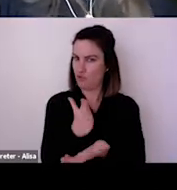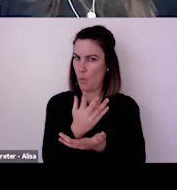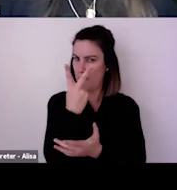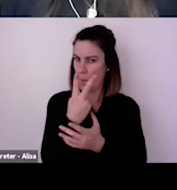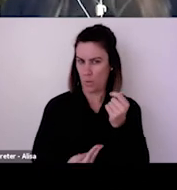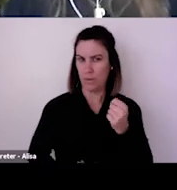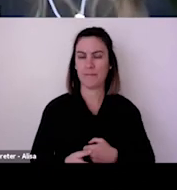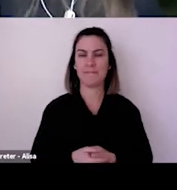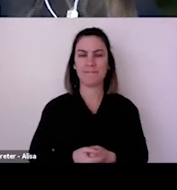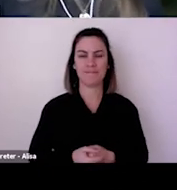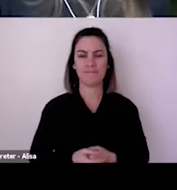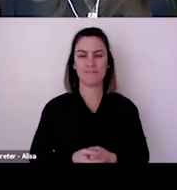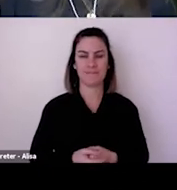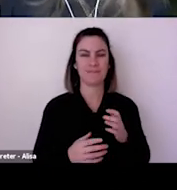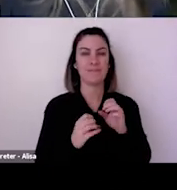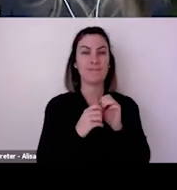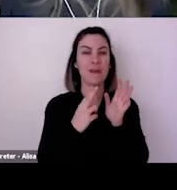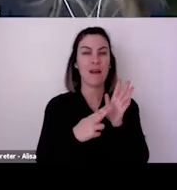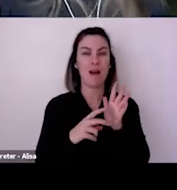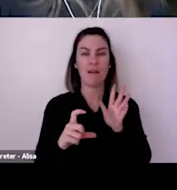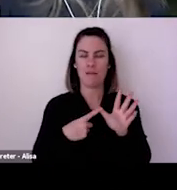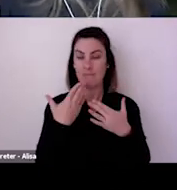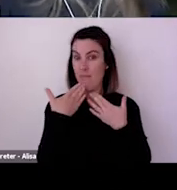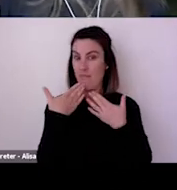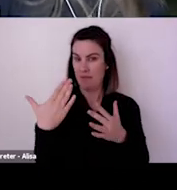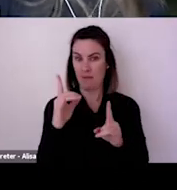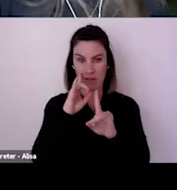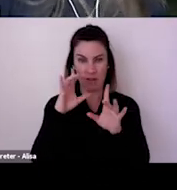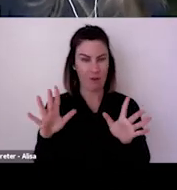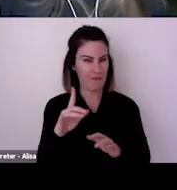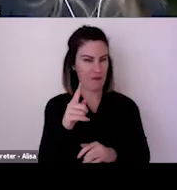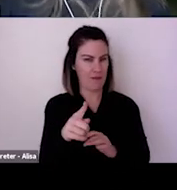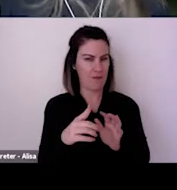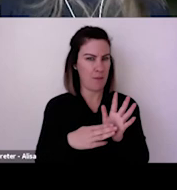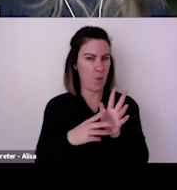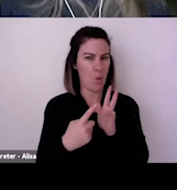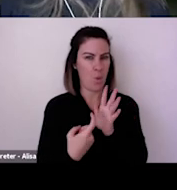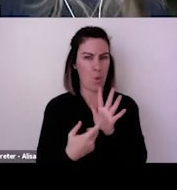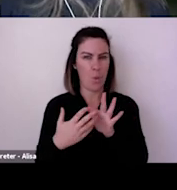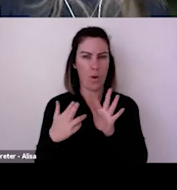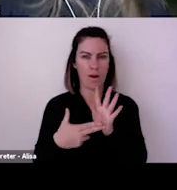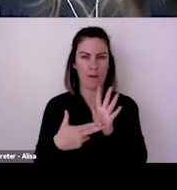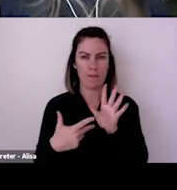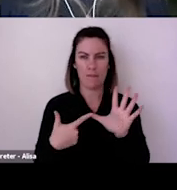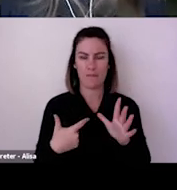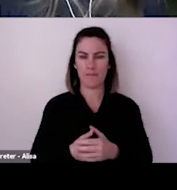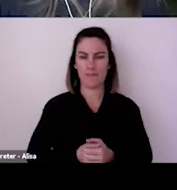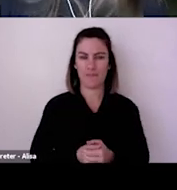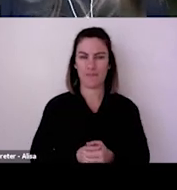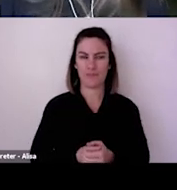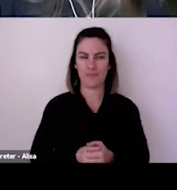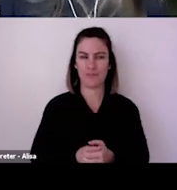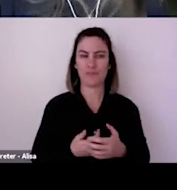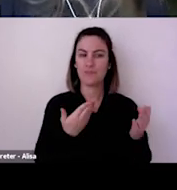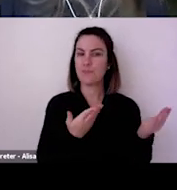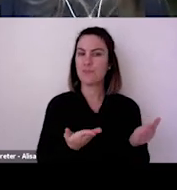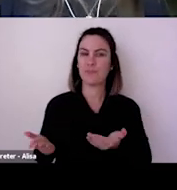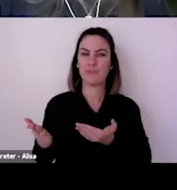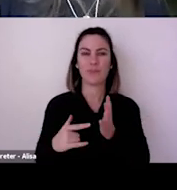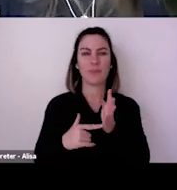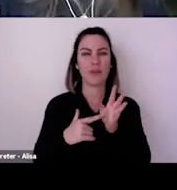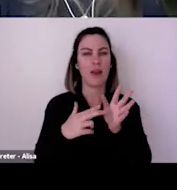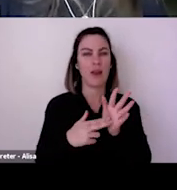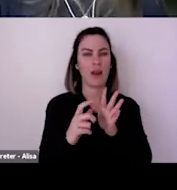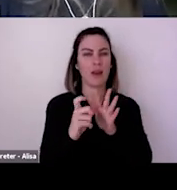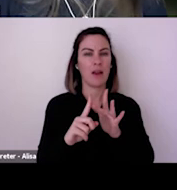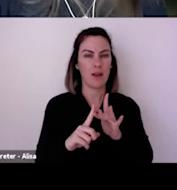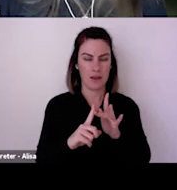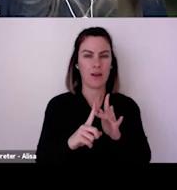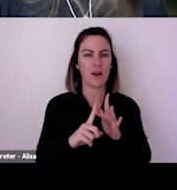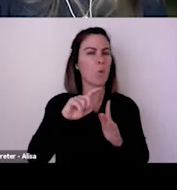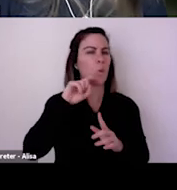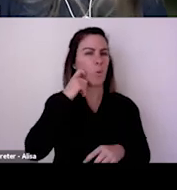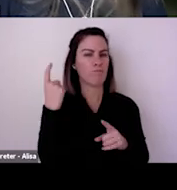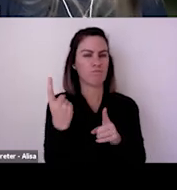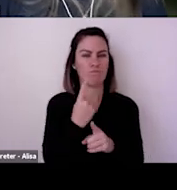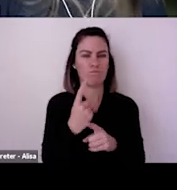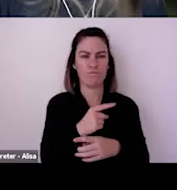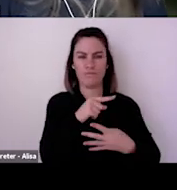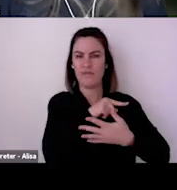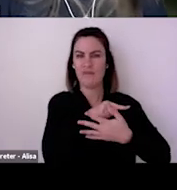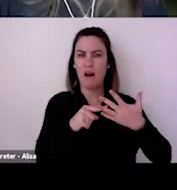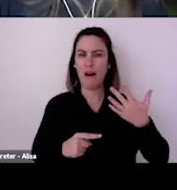All right, that's all we have time for today.